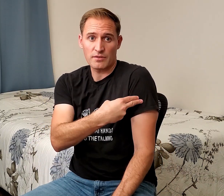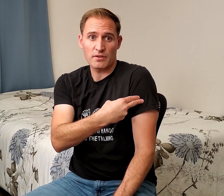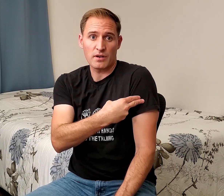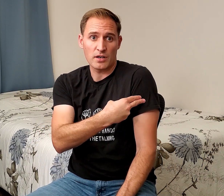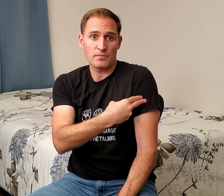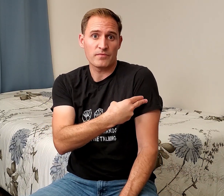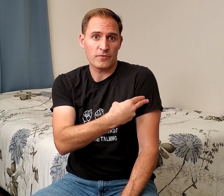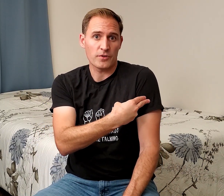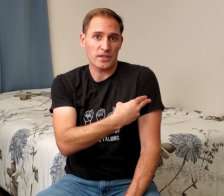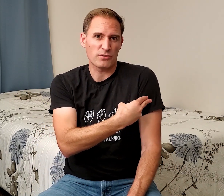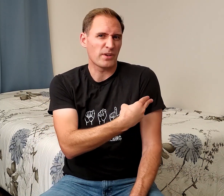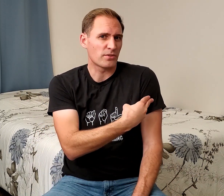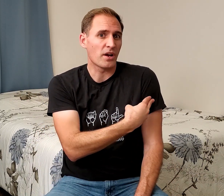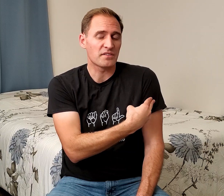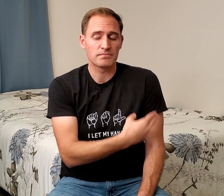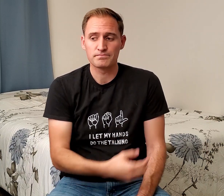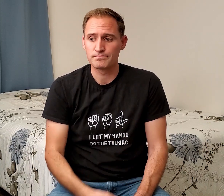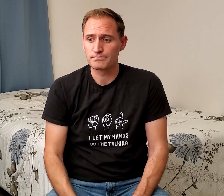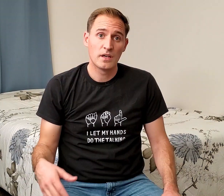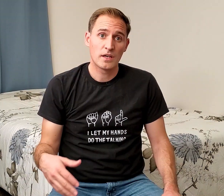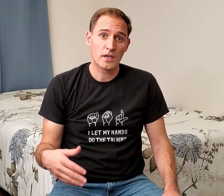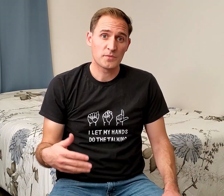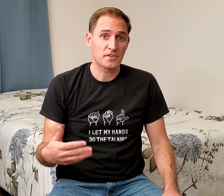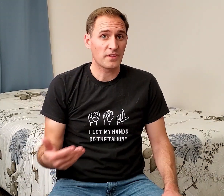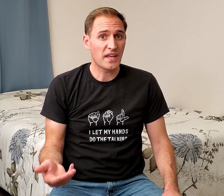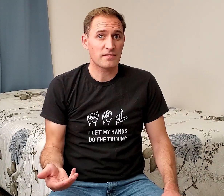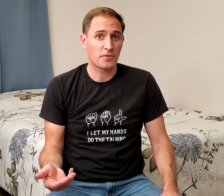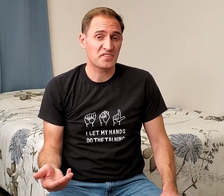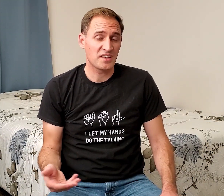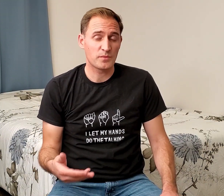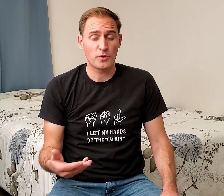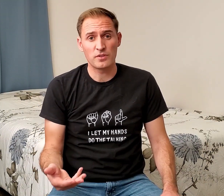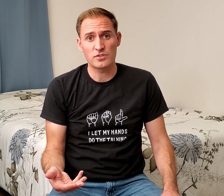other arm for like the Red Cross. So the last four signs I'm going to show you